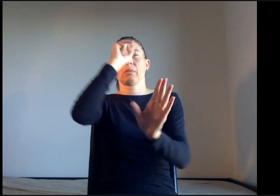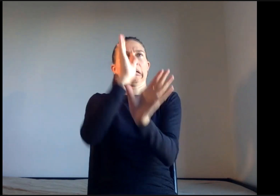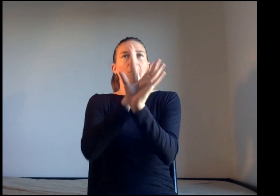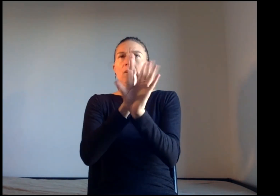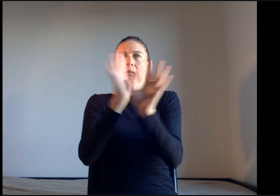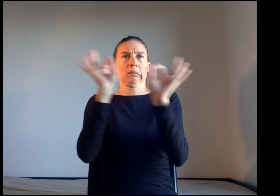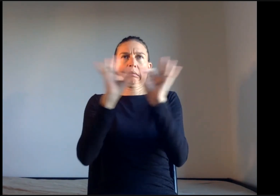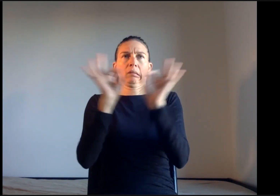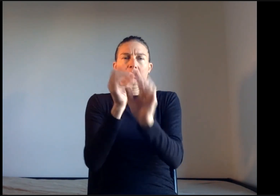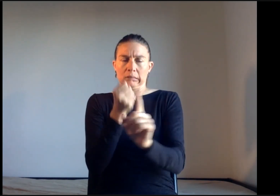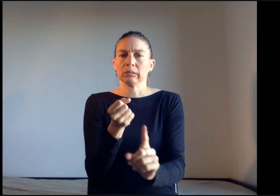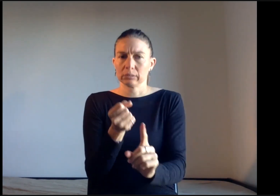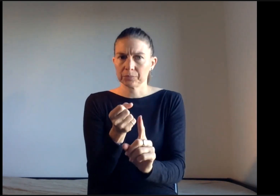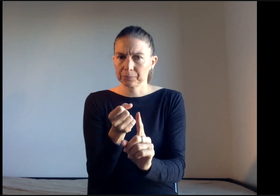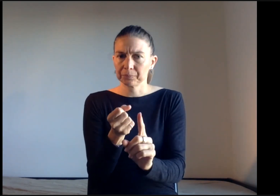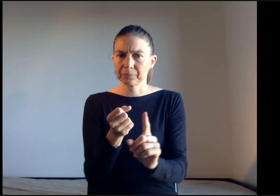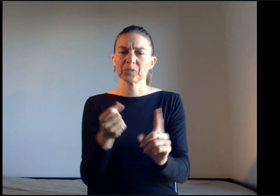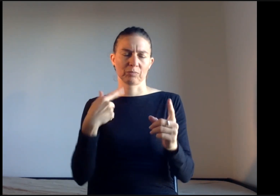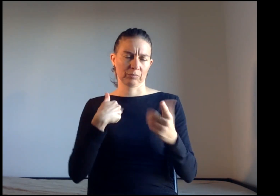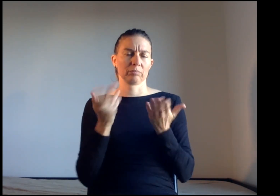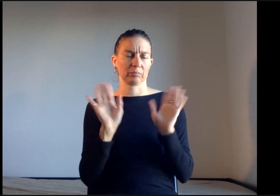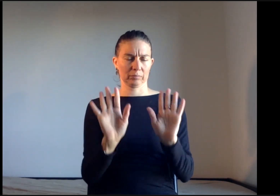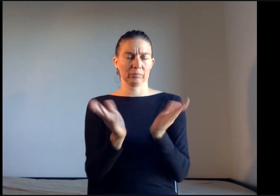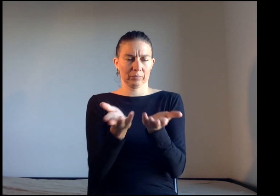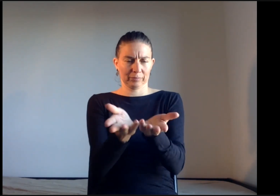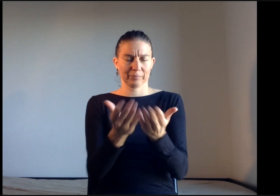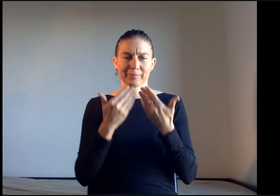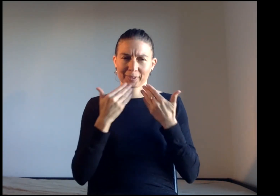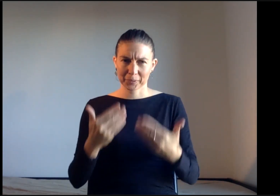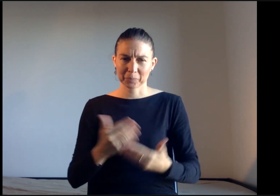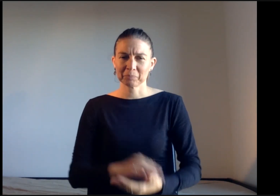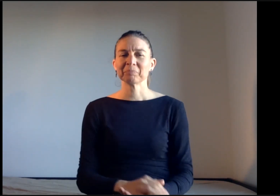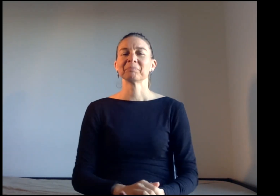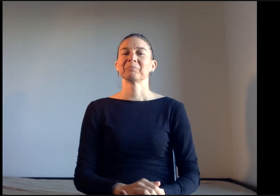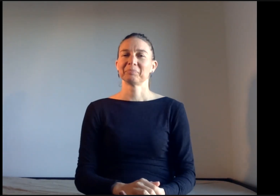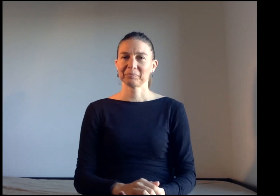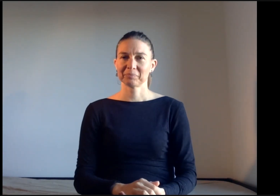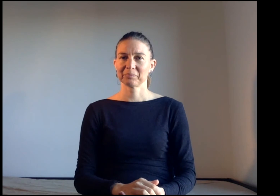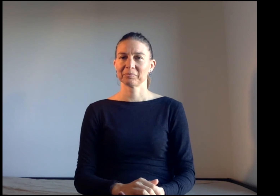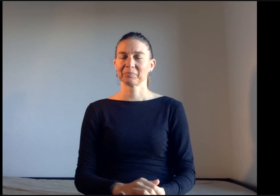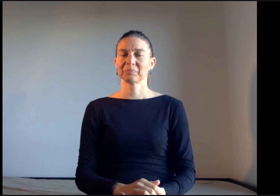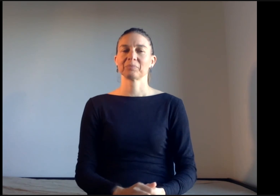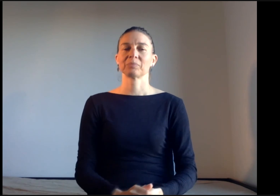ANDRÉ: Thank you very much, Irene. We have someone else that has asked for the open floor.